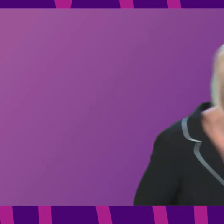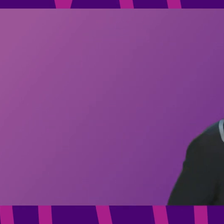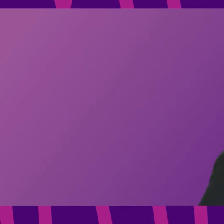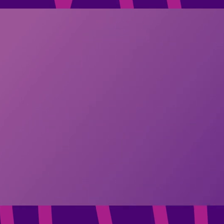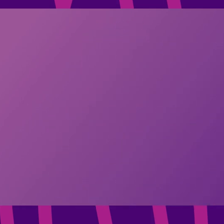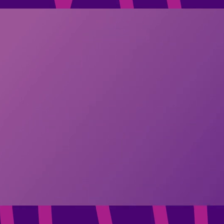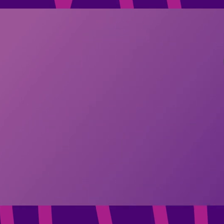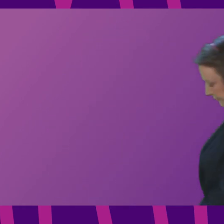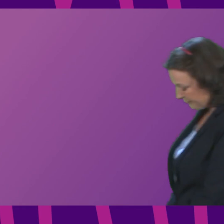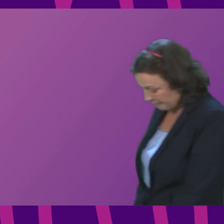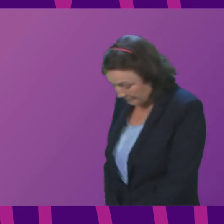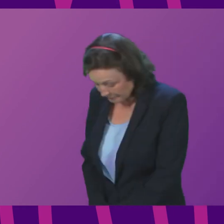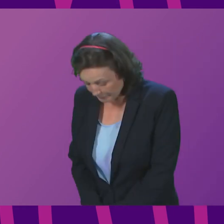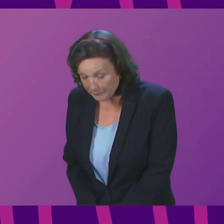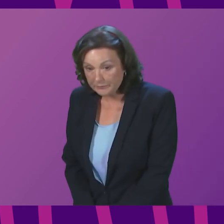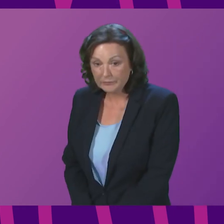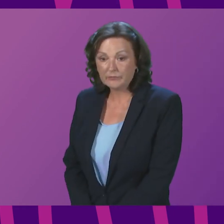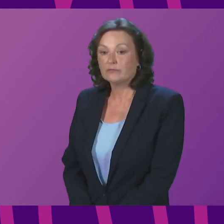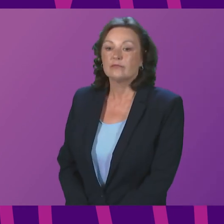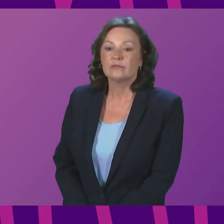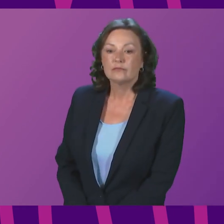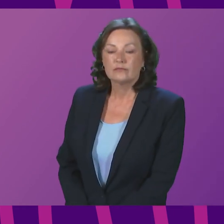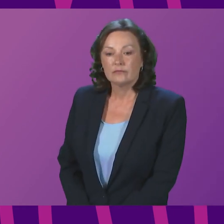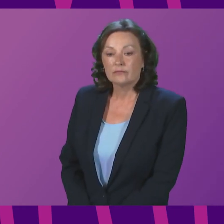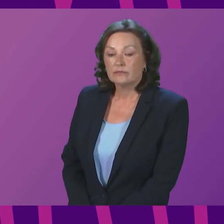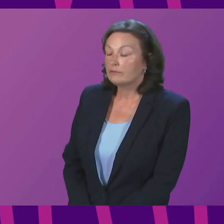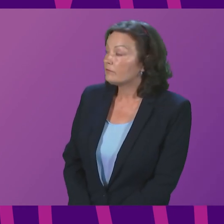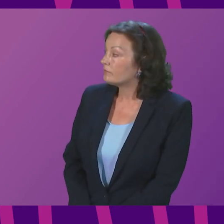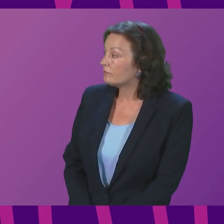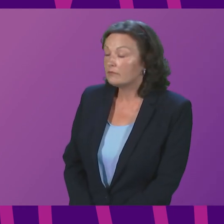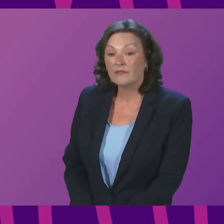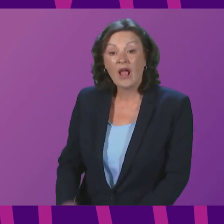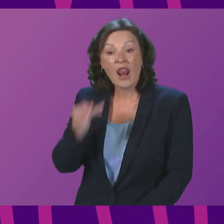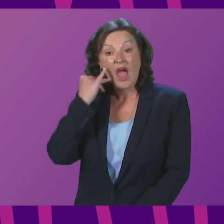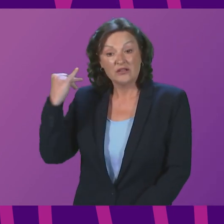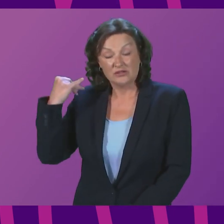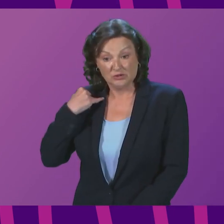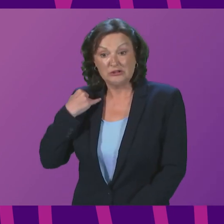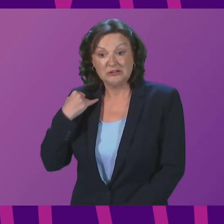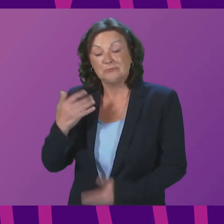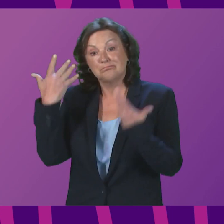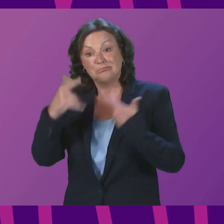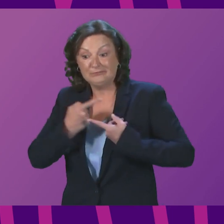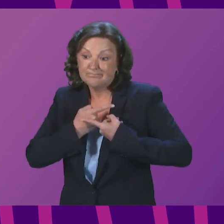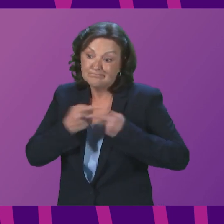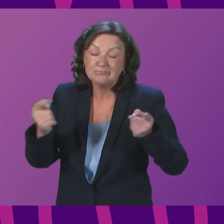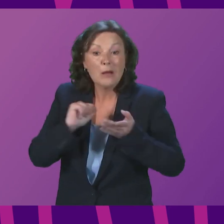Last week, an investigation in the United Kingdom Parliament was made public, and it concluded that a senior Scottish National Party MP was guilty of making an unwanted